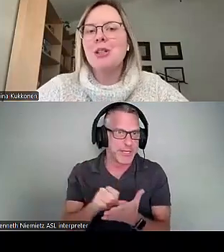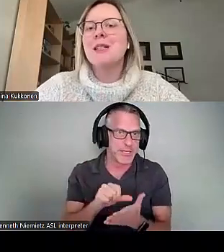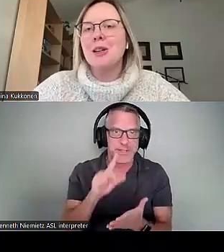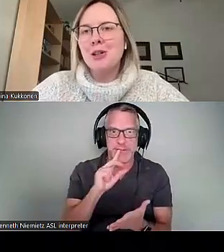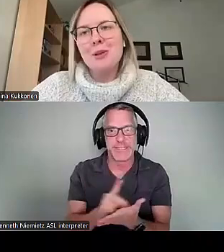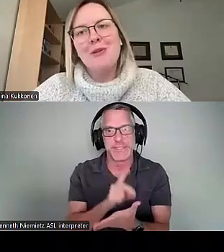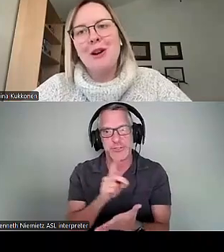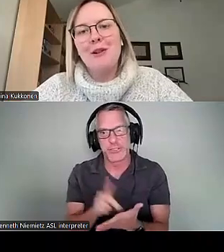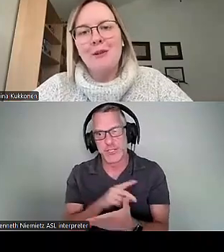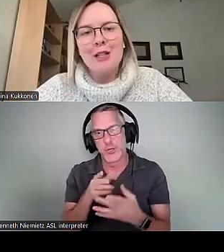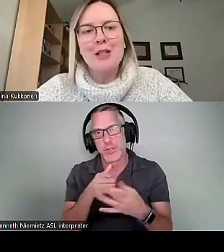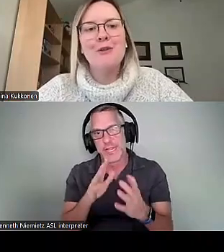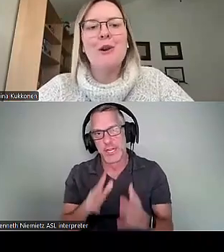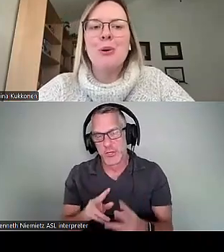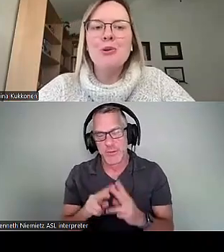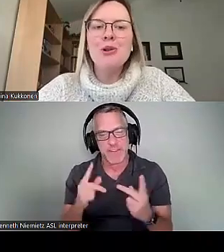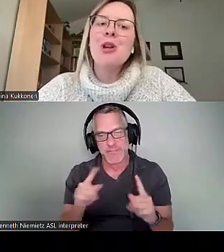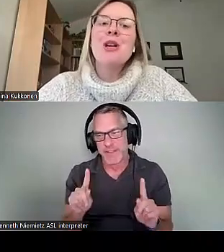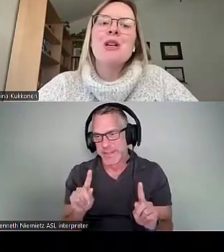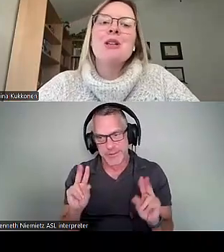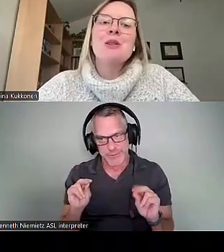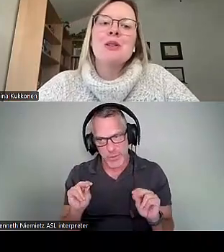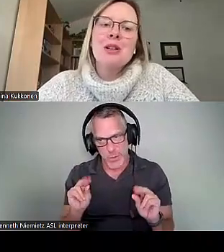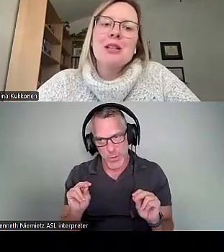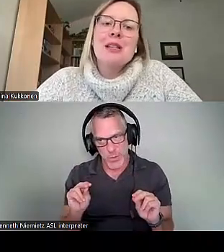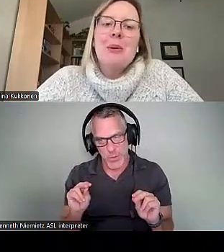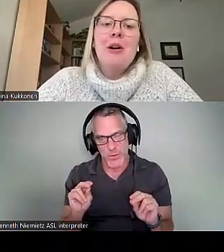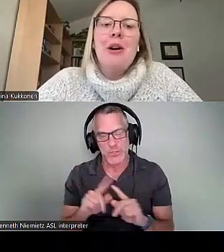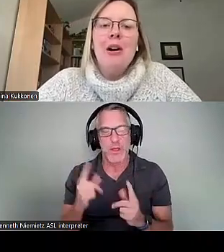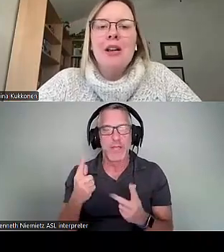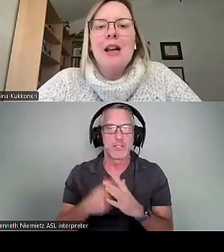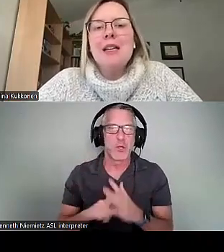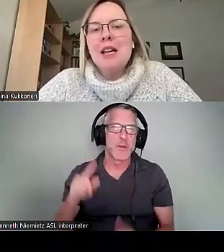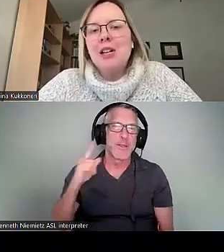these leaders was a very effective approach. So I started to think about how can I engage